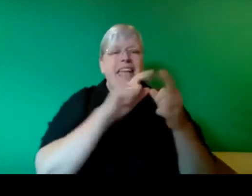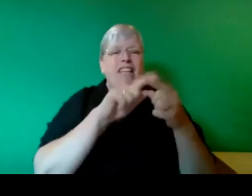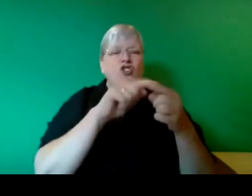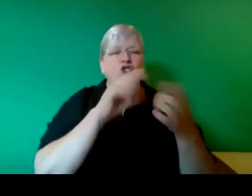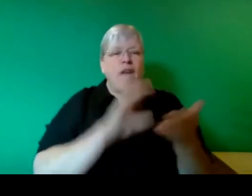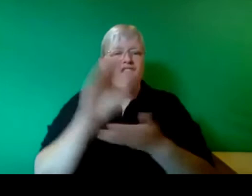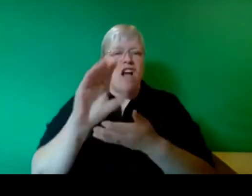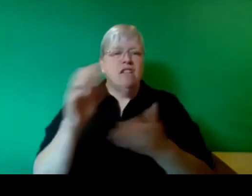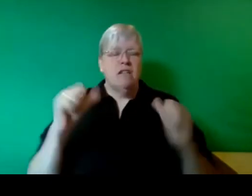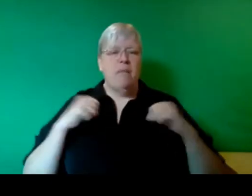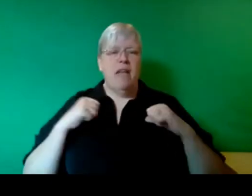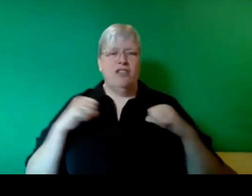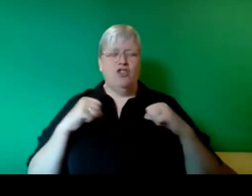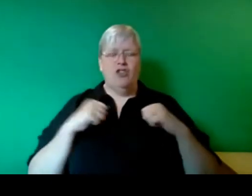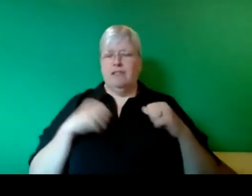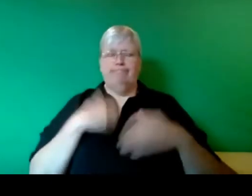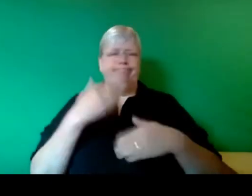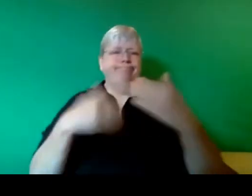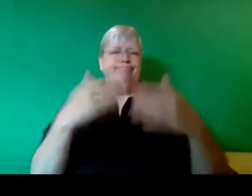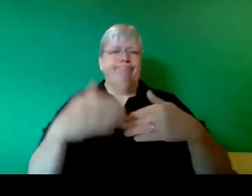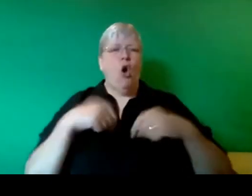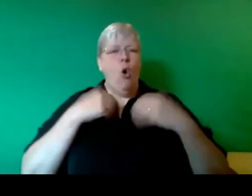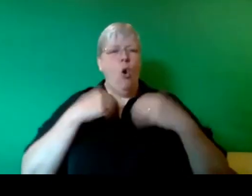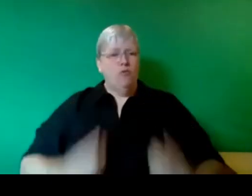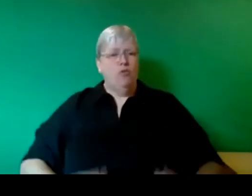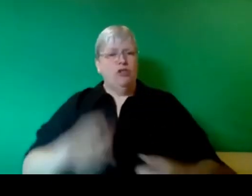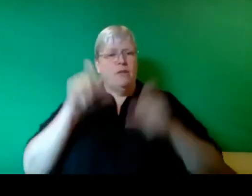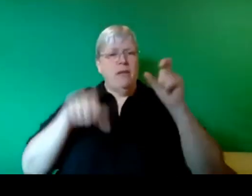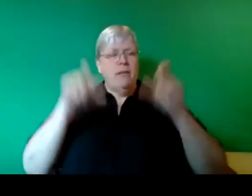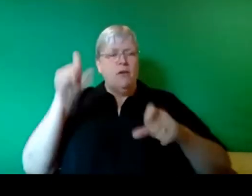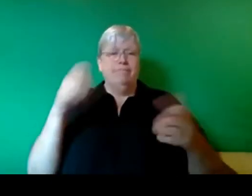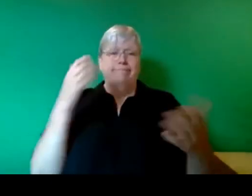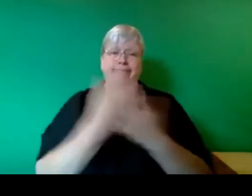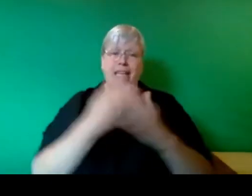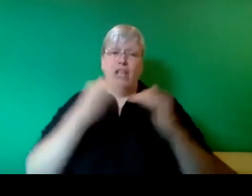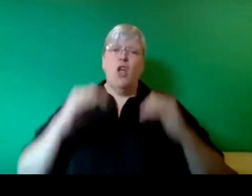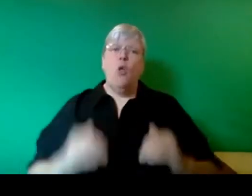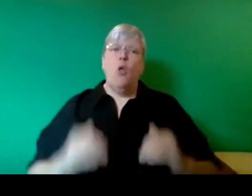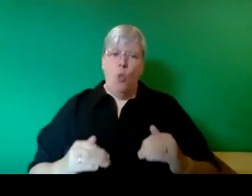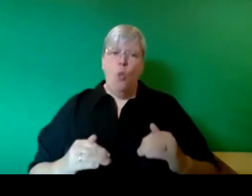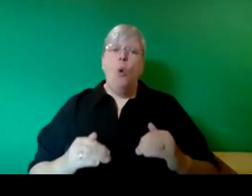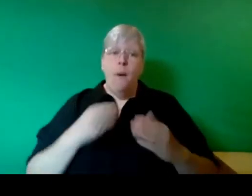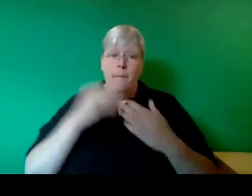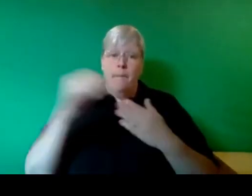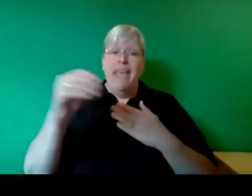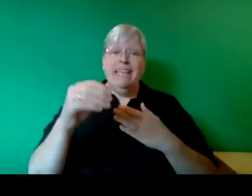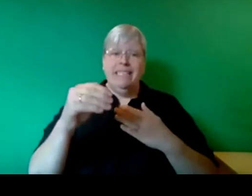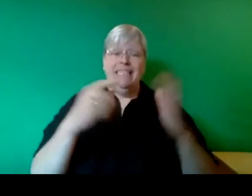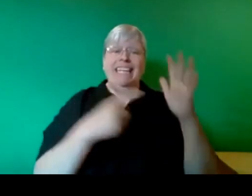going ,it's actually low-paid key workers who've risked their health and well-being to keep us all